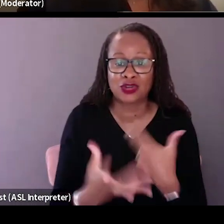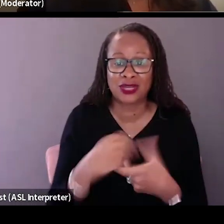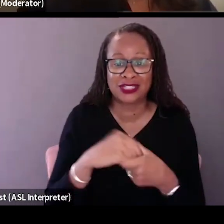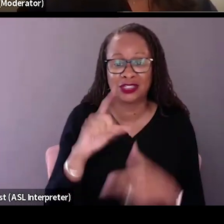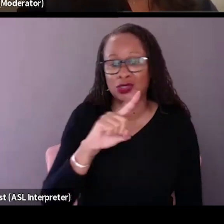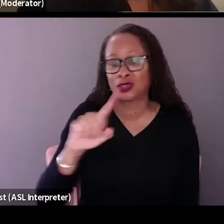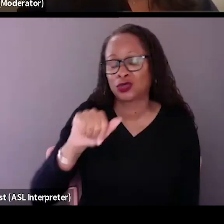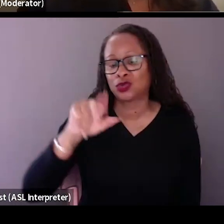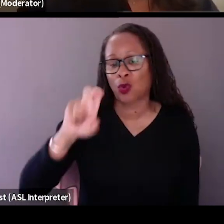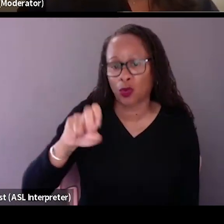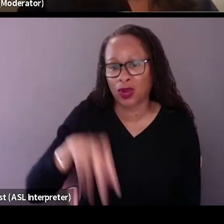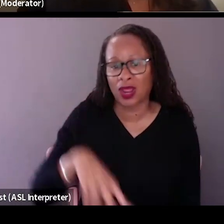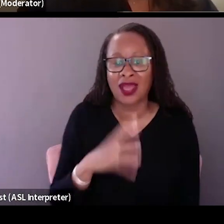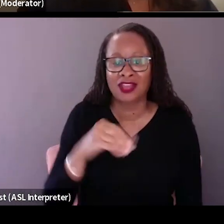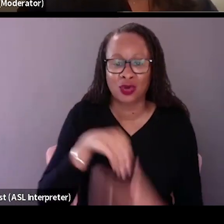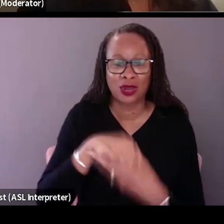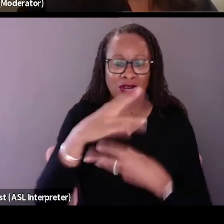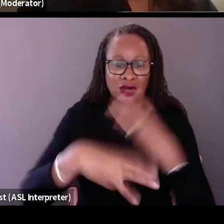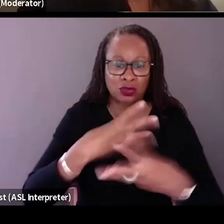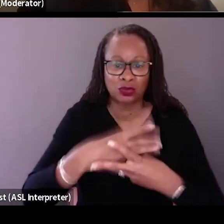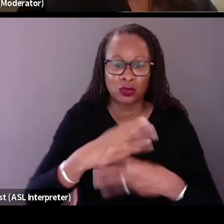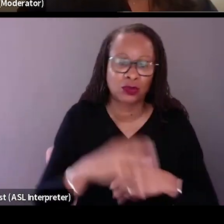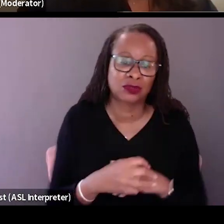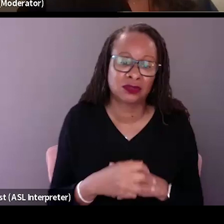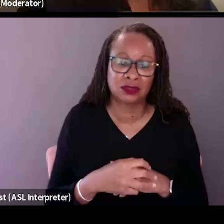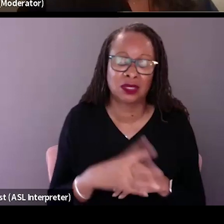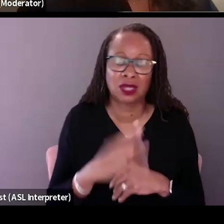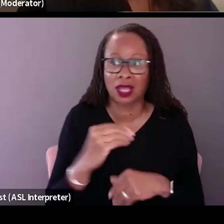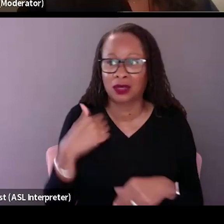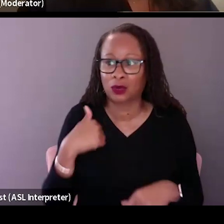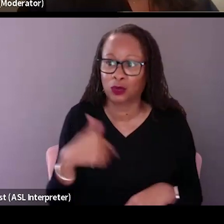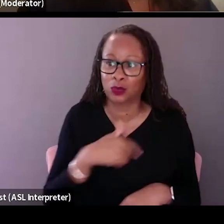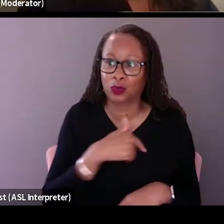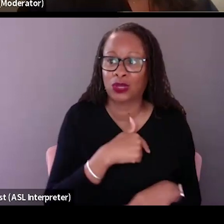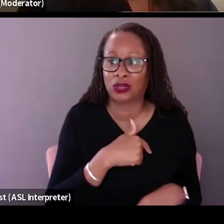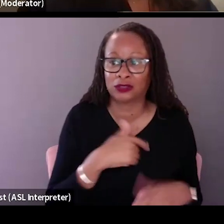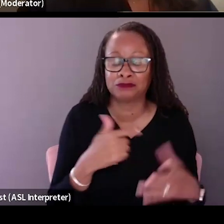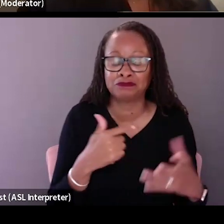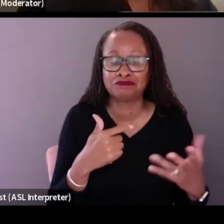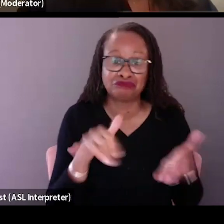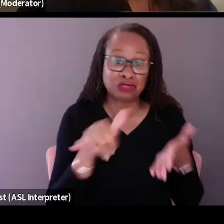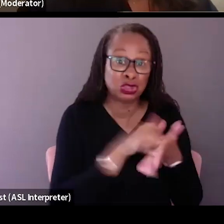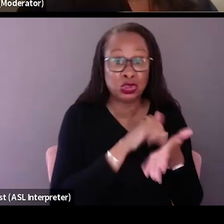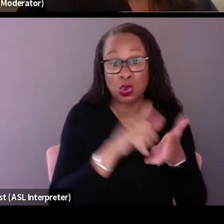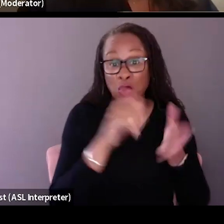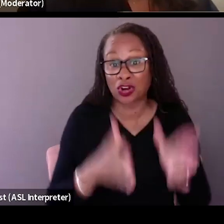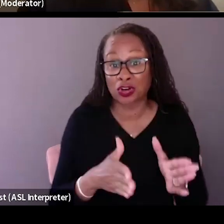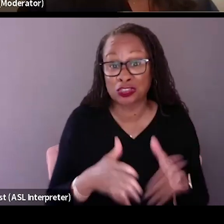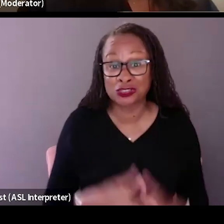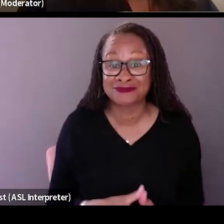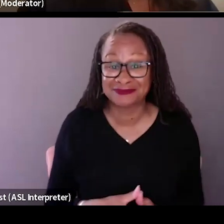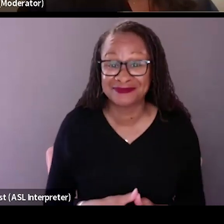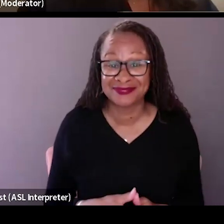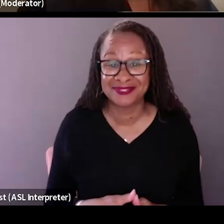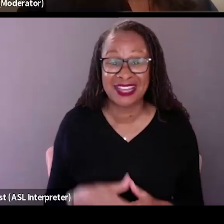and you're in this world and we're, you know, like New Yorkers and we're in this small community